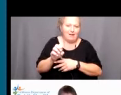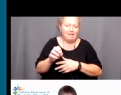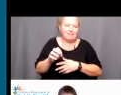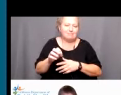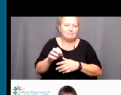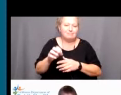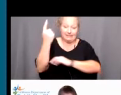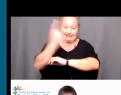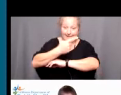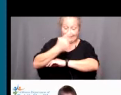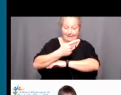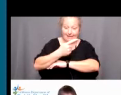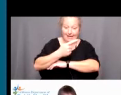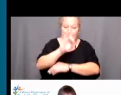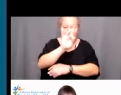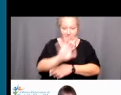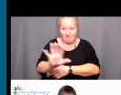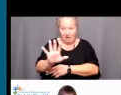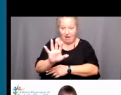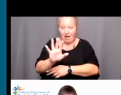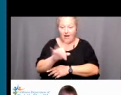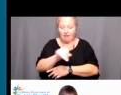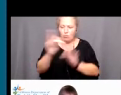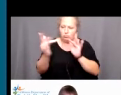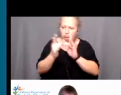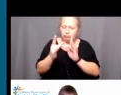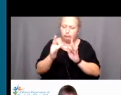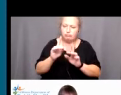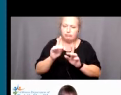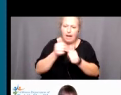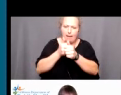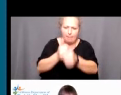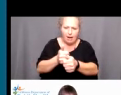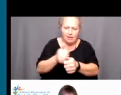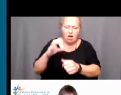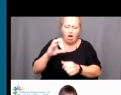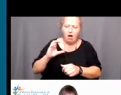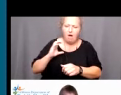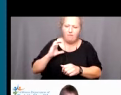8-5, you actually reach a compliance officer, an inspector in the office